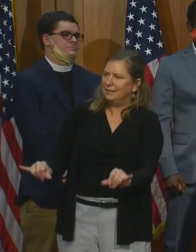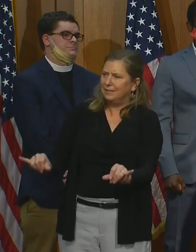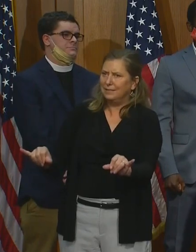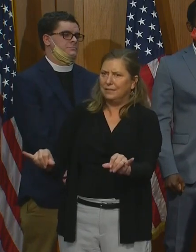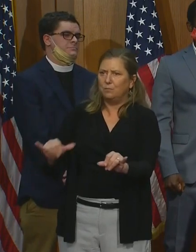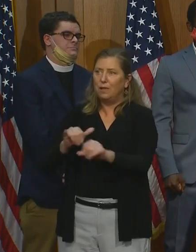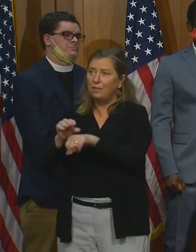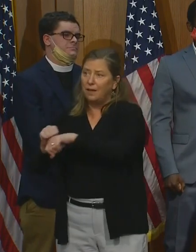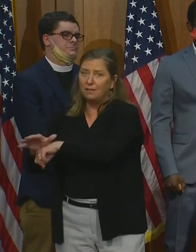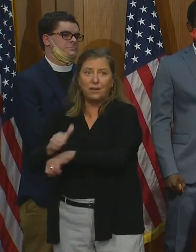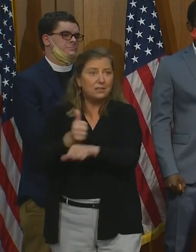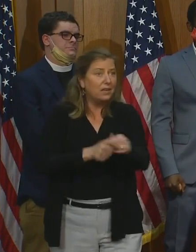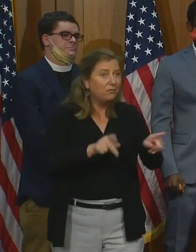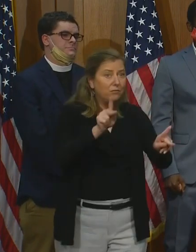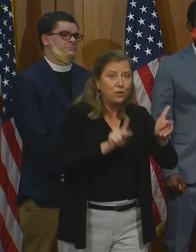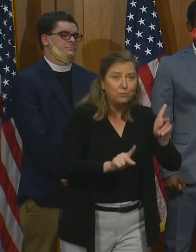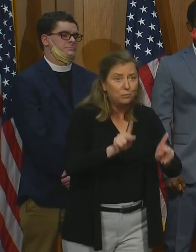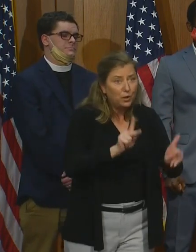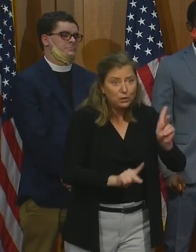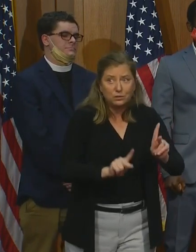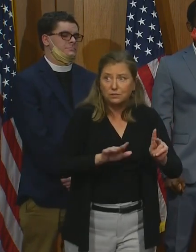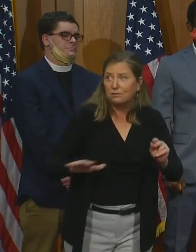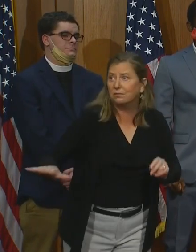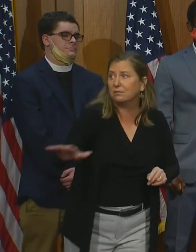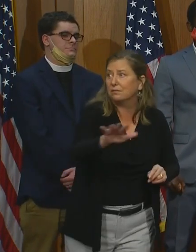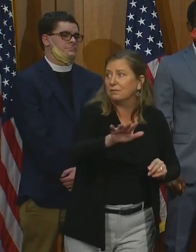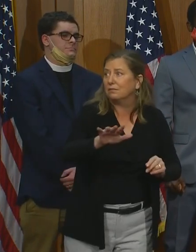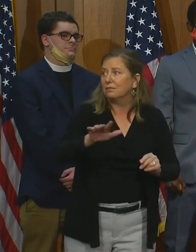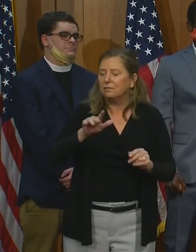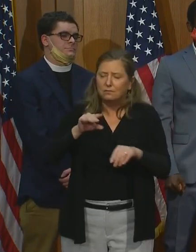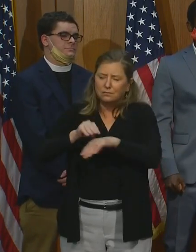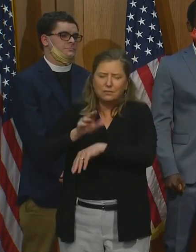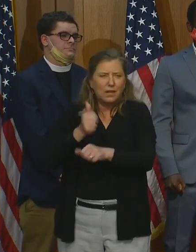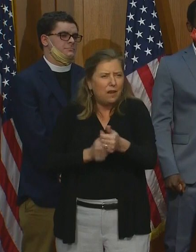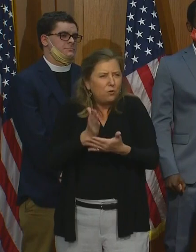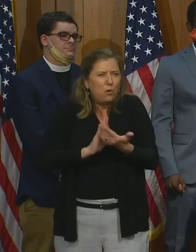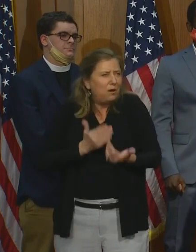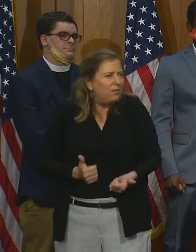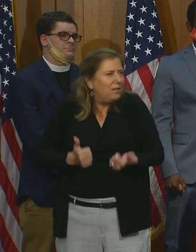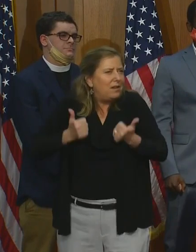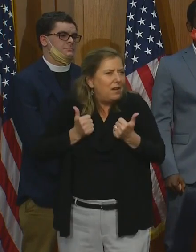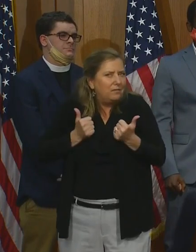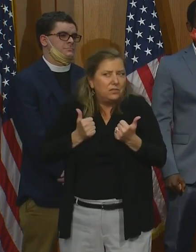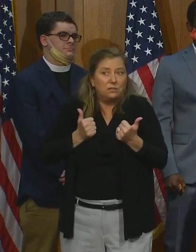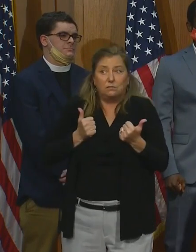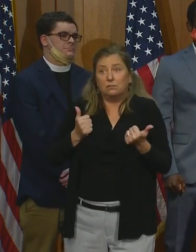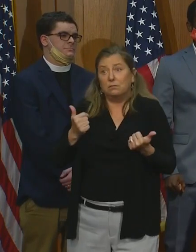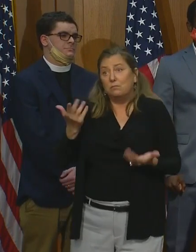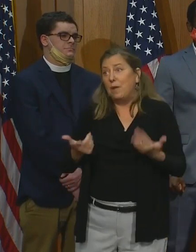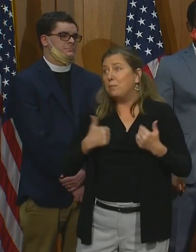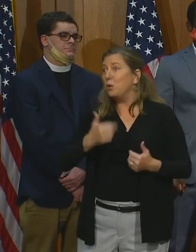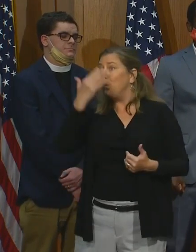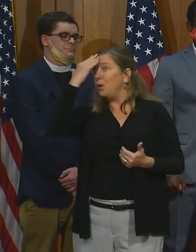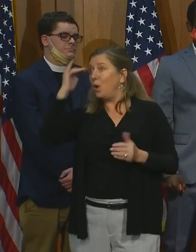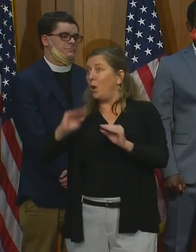CONTINUES AS PART OF A SYSTEM THAT TOUCHES EVERY PERSON AND